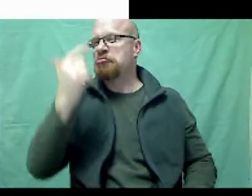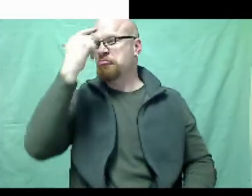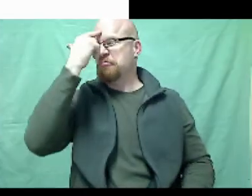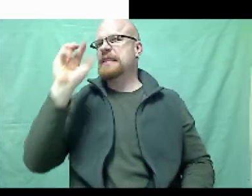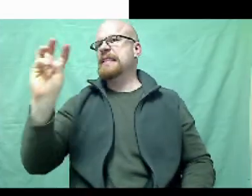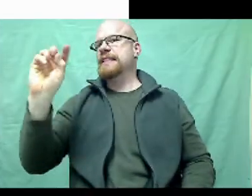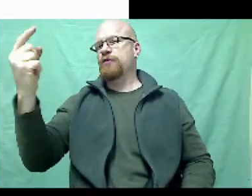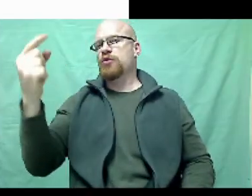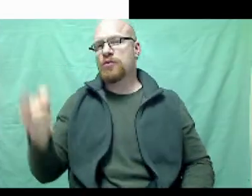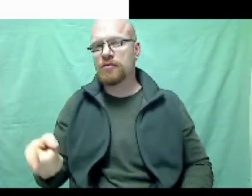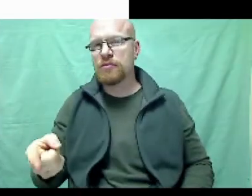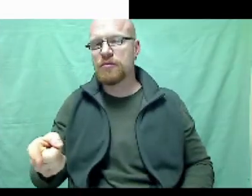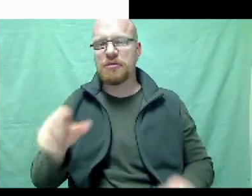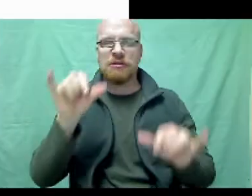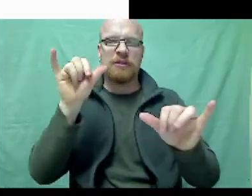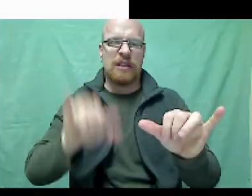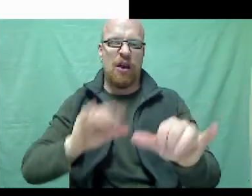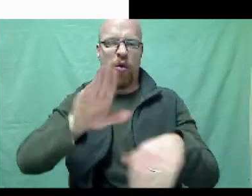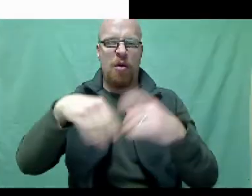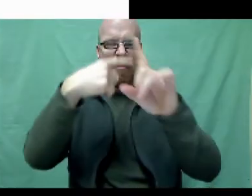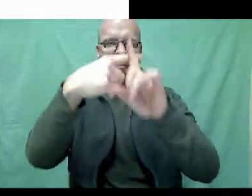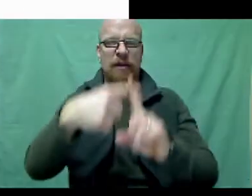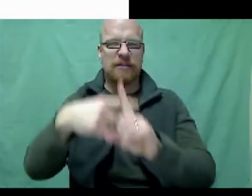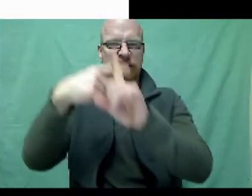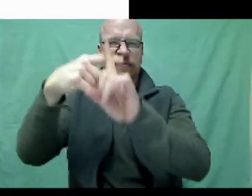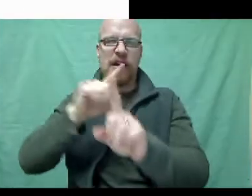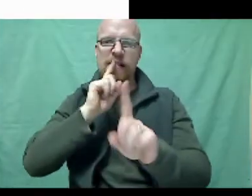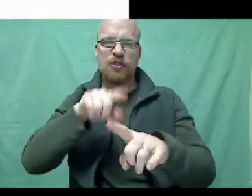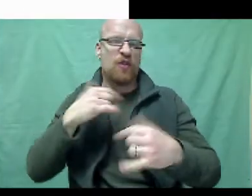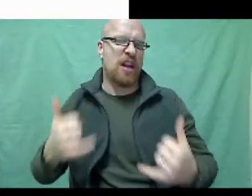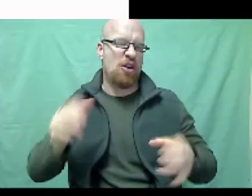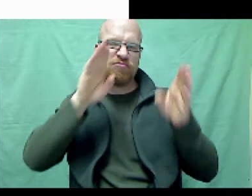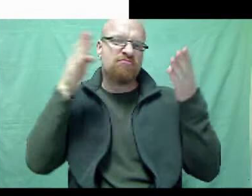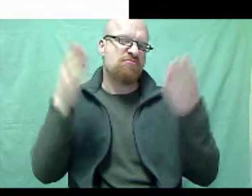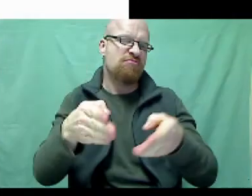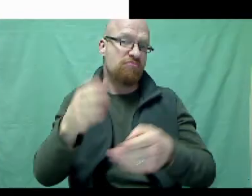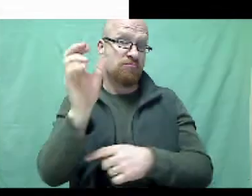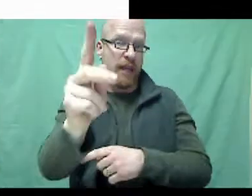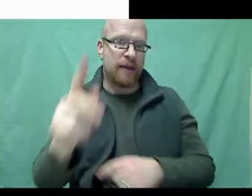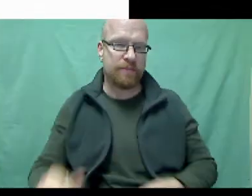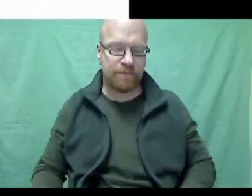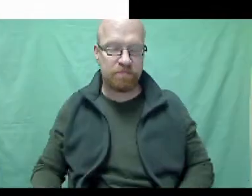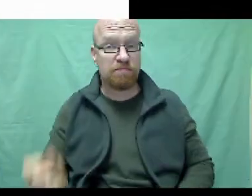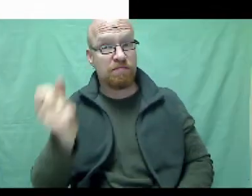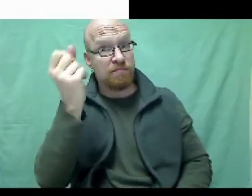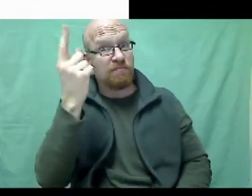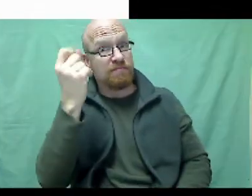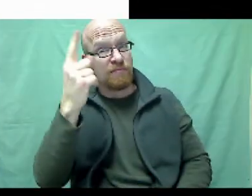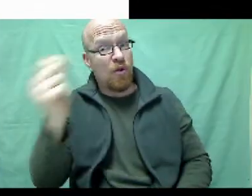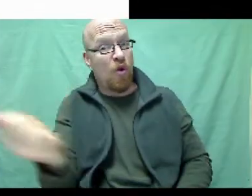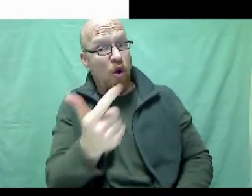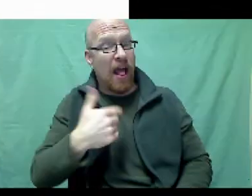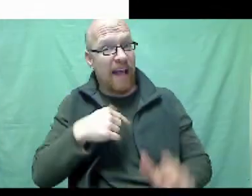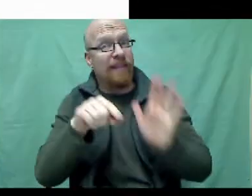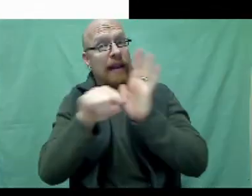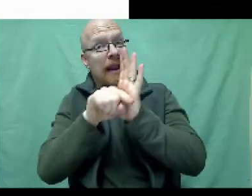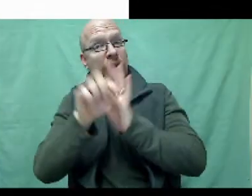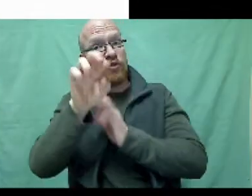on the positive, just because it's natural. For now, we'll focus on the positive answers, understanding they have negative answers, though. Just so you understand that.